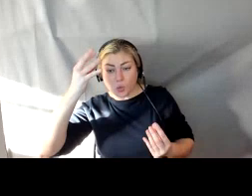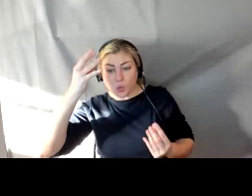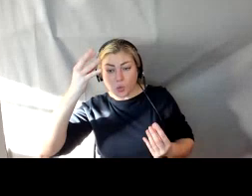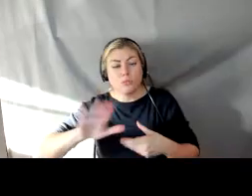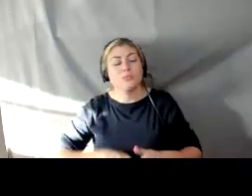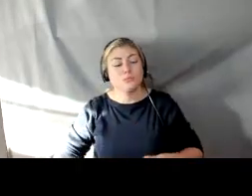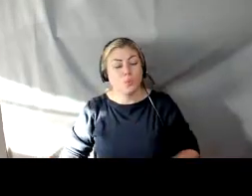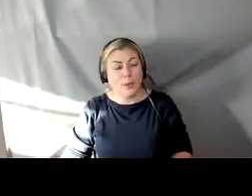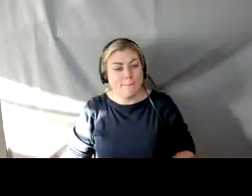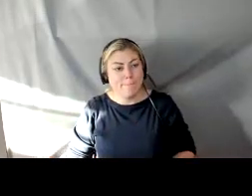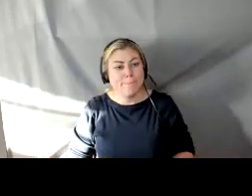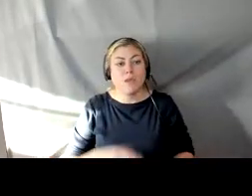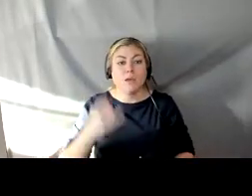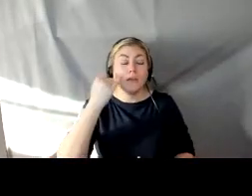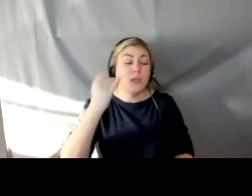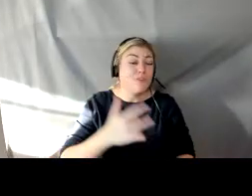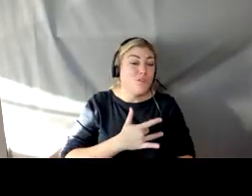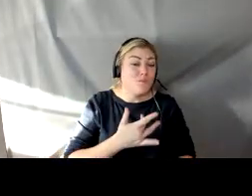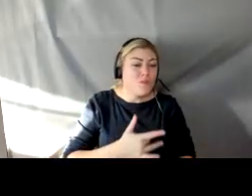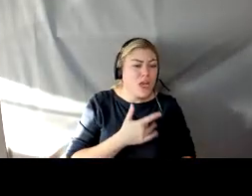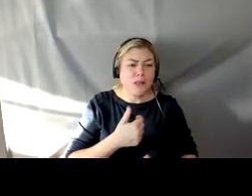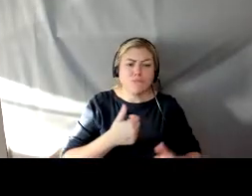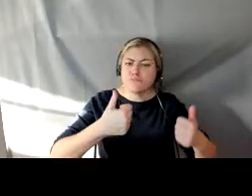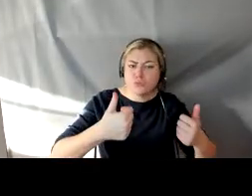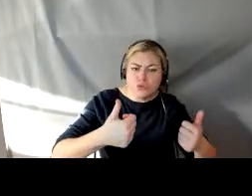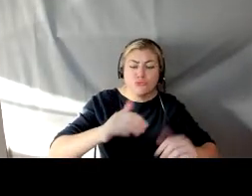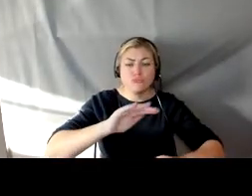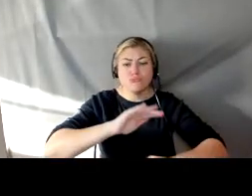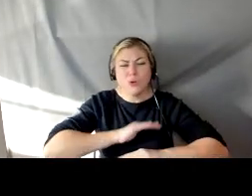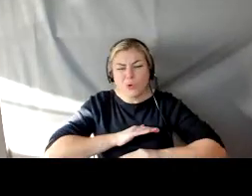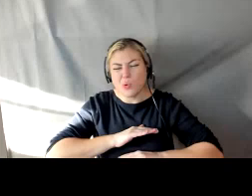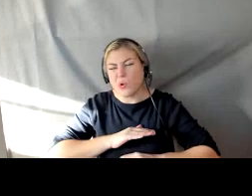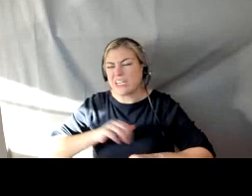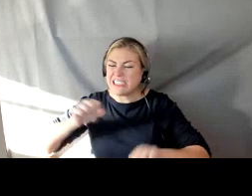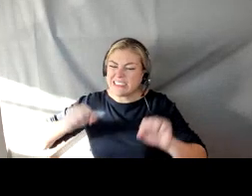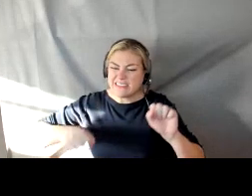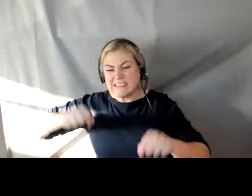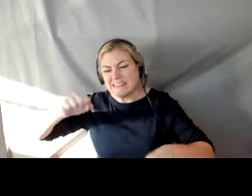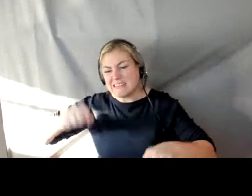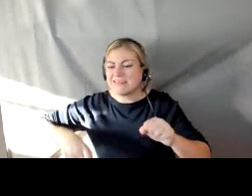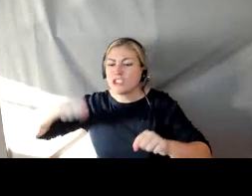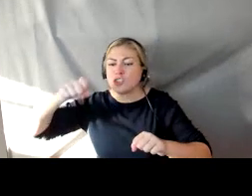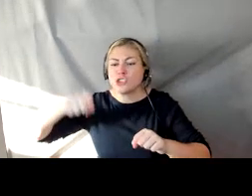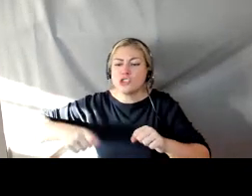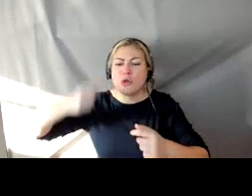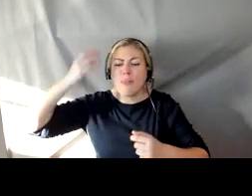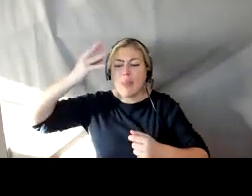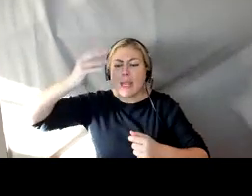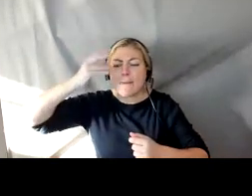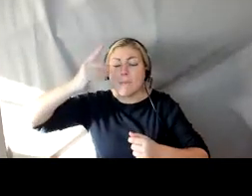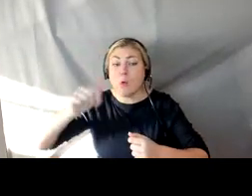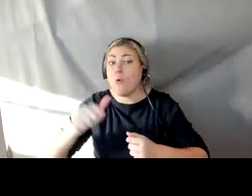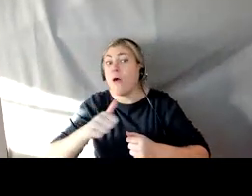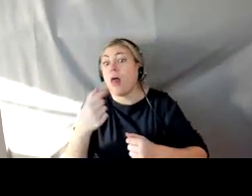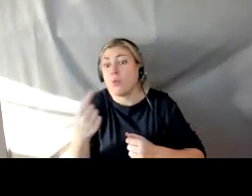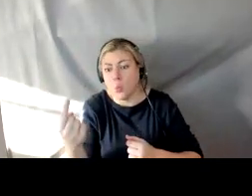happening in the Great Dismal Swamp or if there's others that that we should also start to look at more thoroughly.